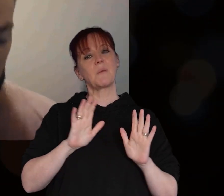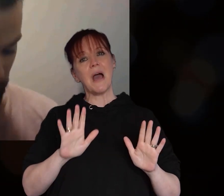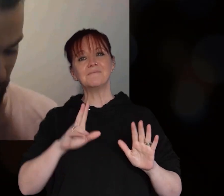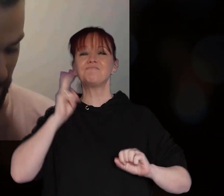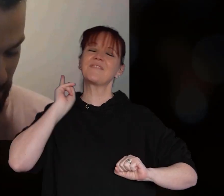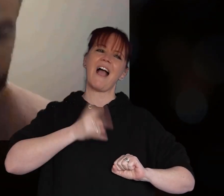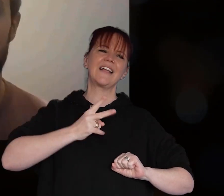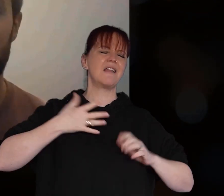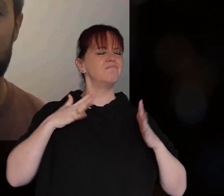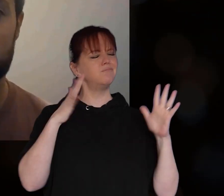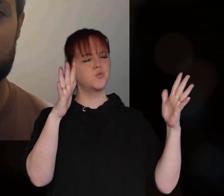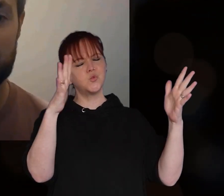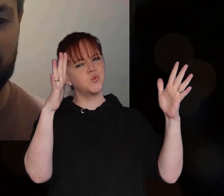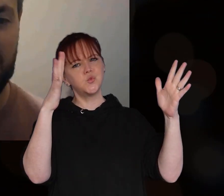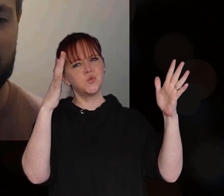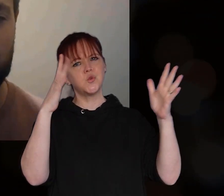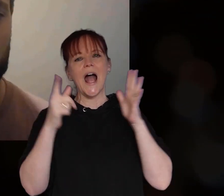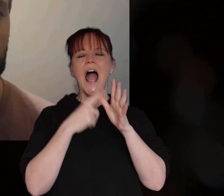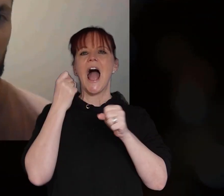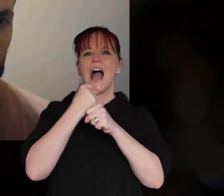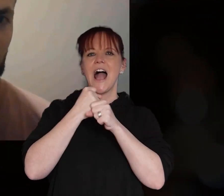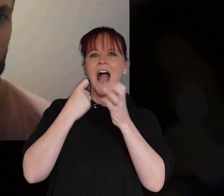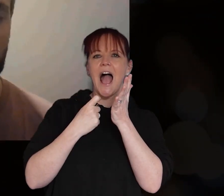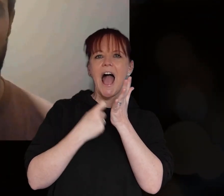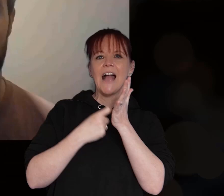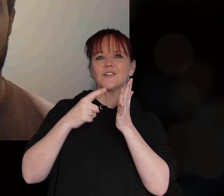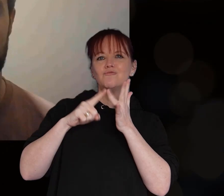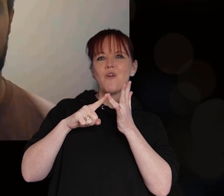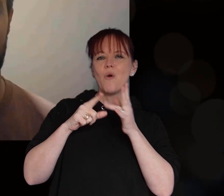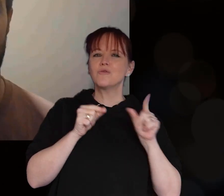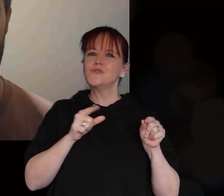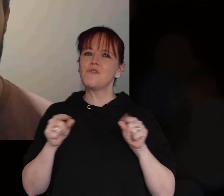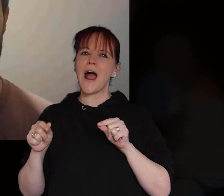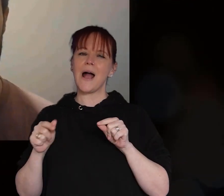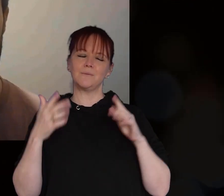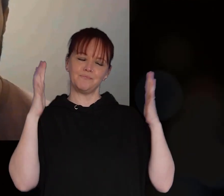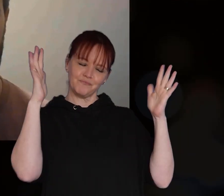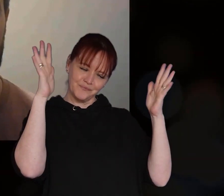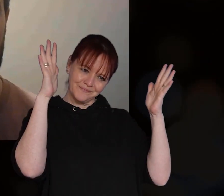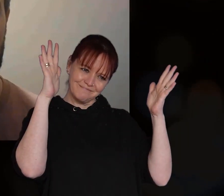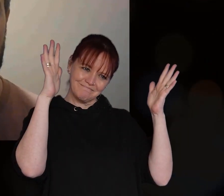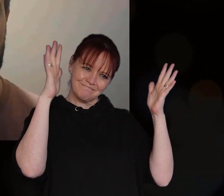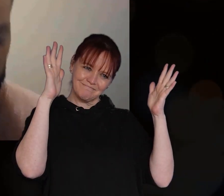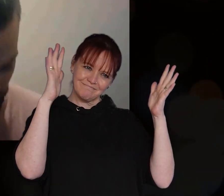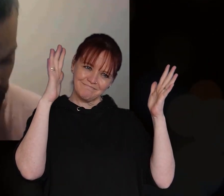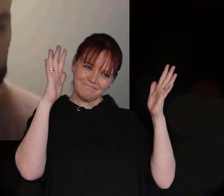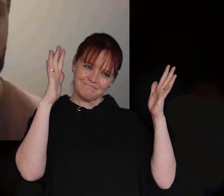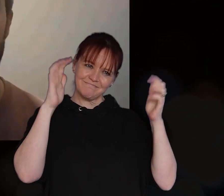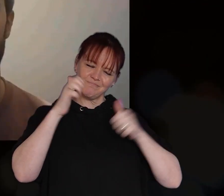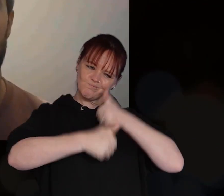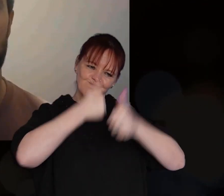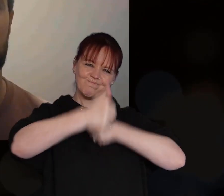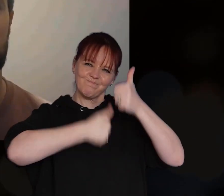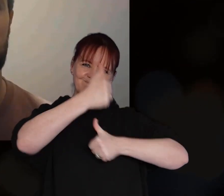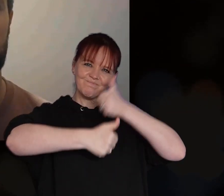So, huge congratulations again to everyone at Aggro Crab, you really do deserve this.